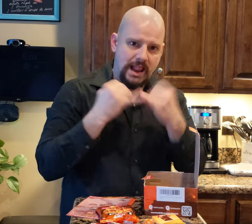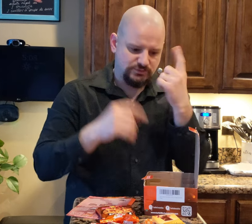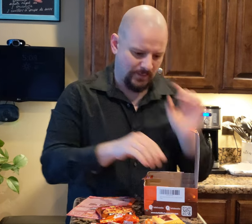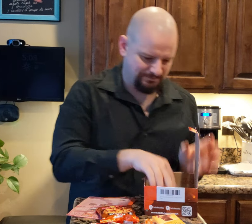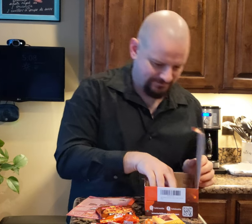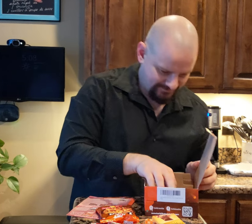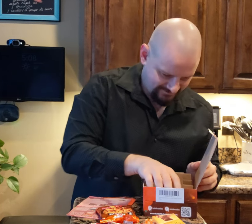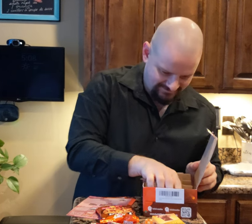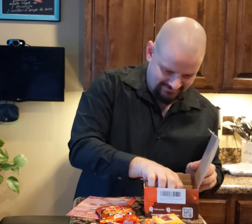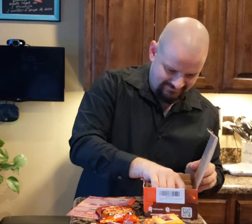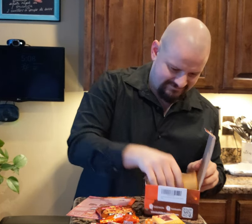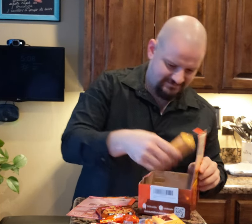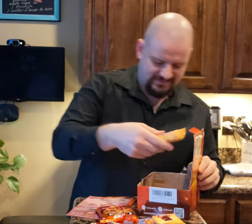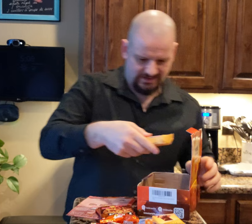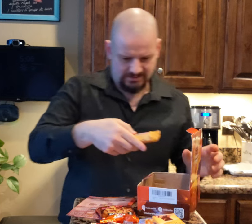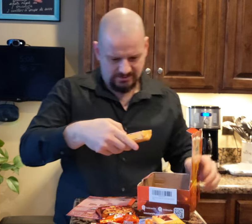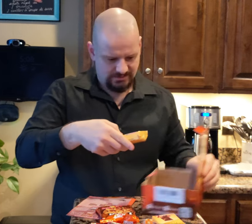Last one.